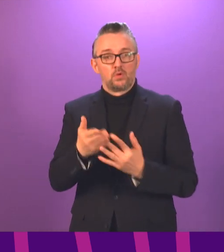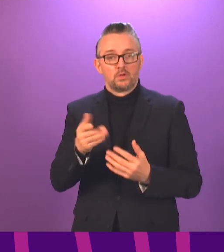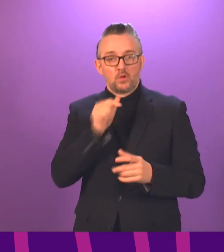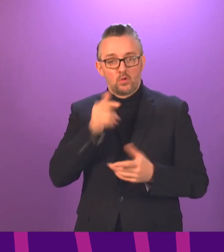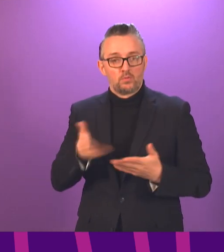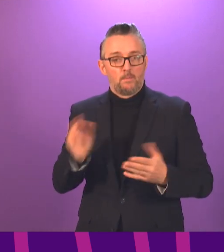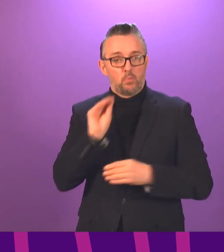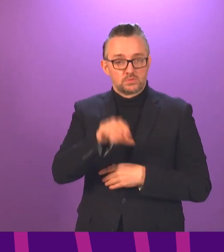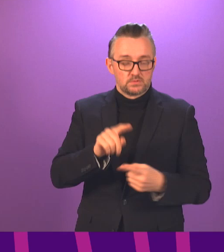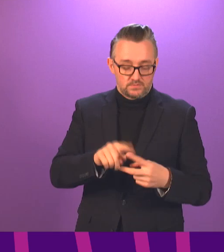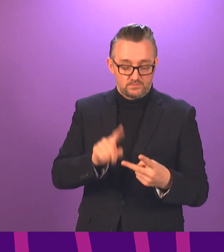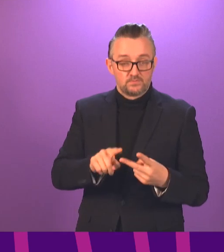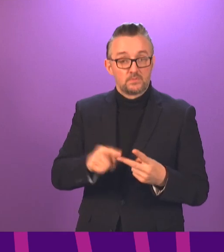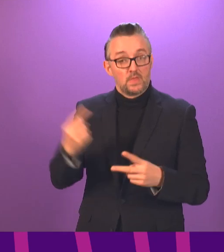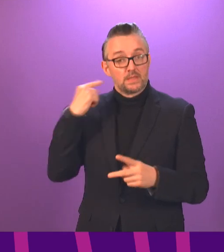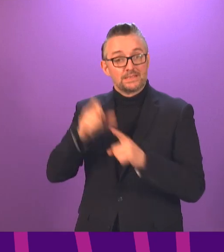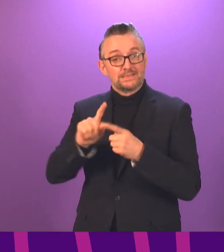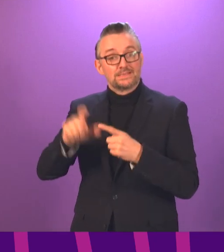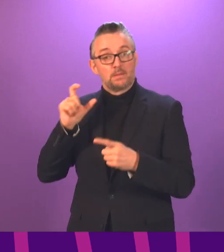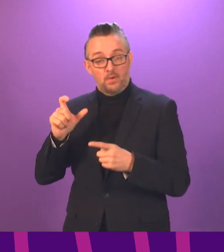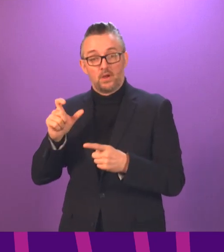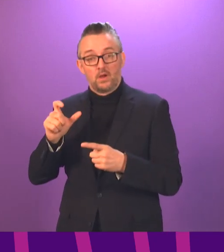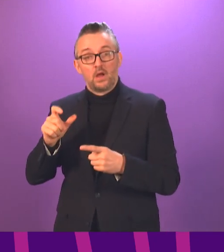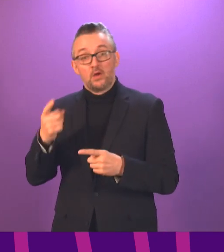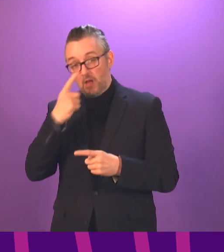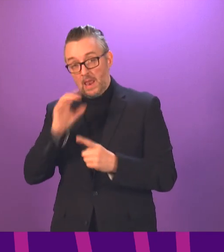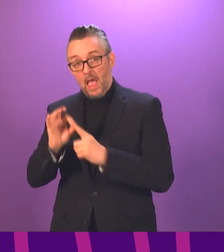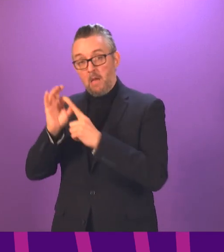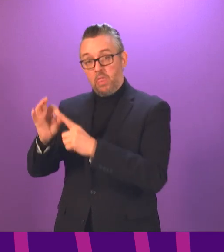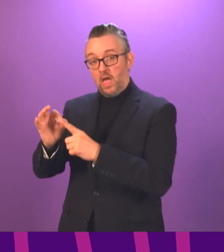Our legislation last December moved the deadline for applying for a postal vote to 6 April,